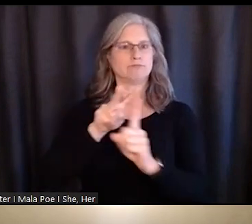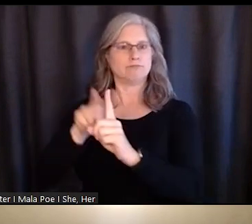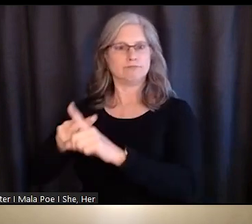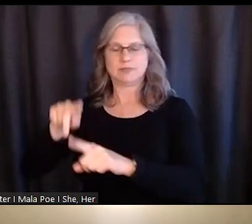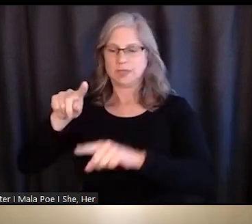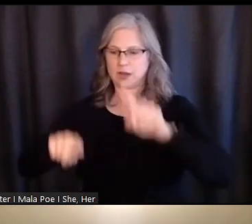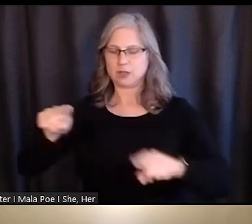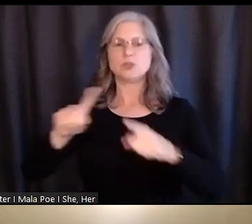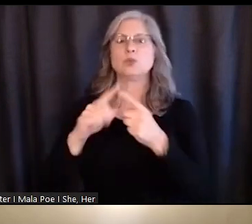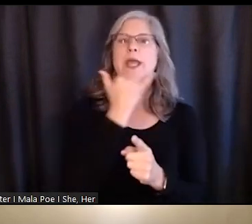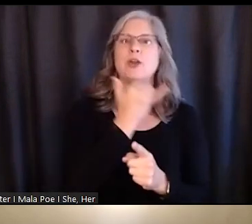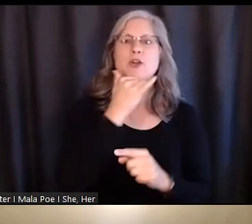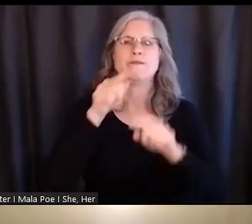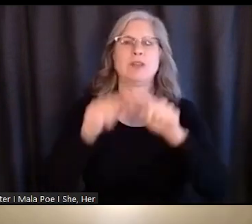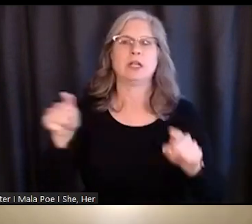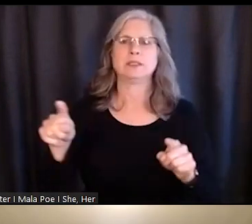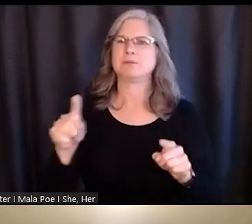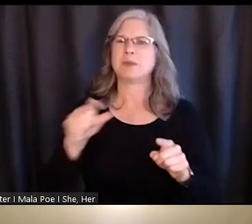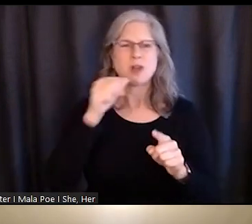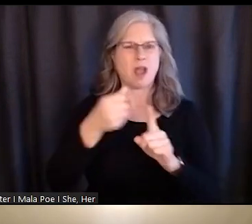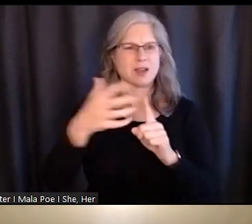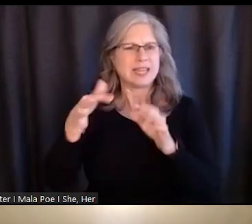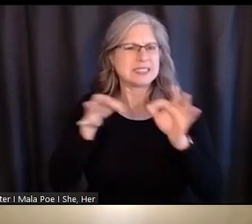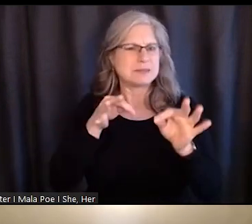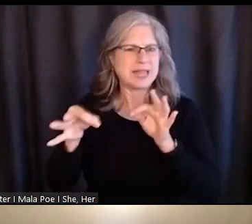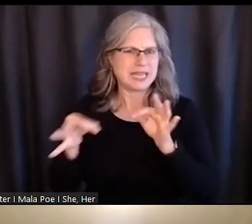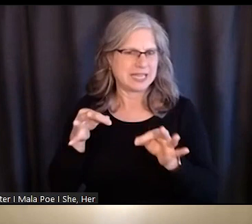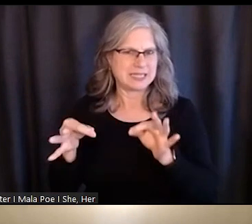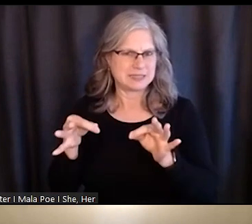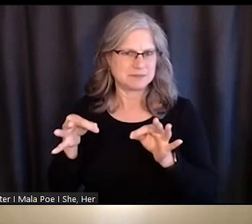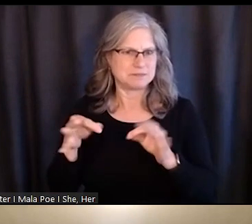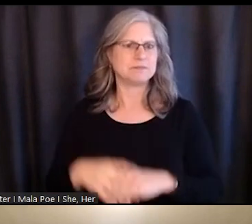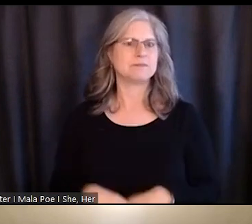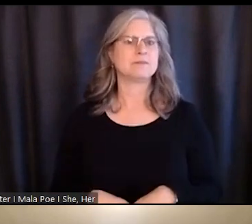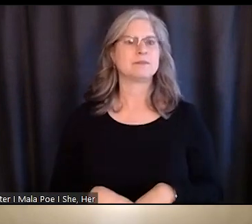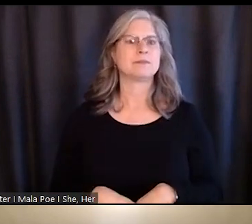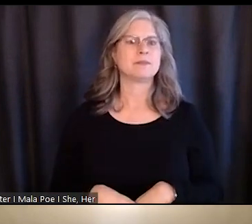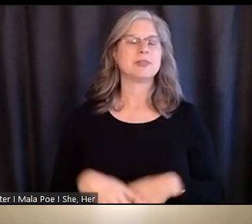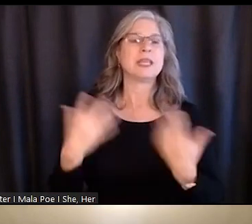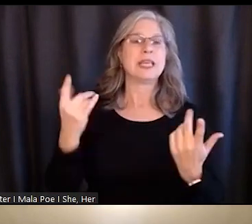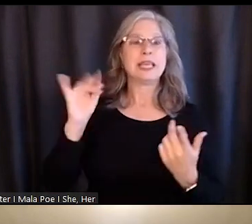And so we're not really trying to explain it or explaining it away. But really if we take individual differences seriously,